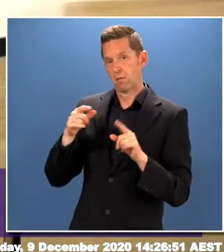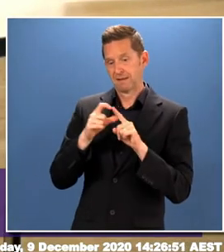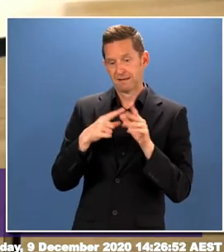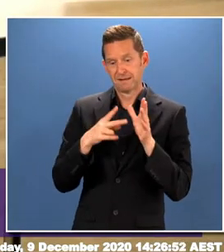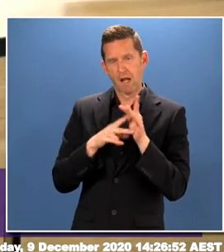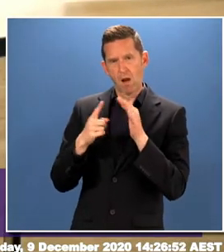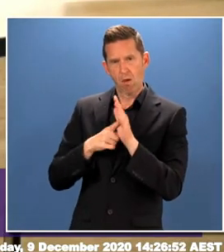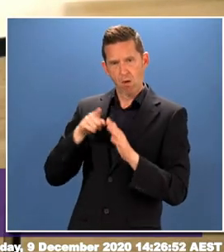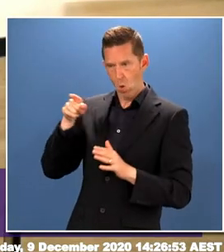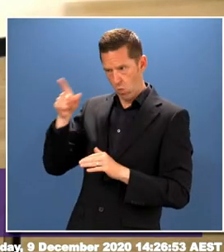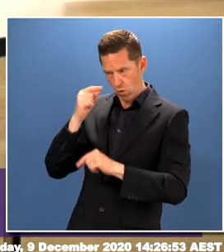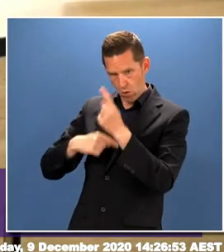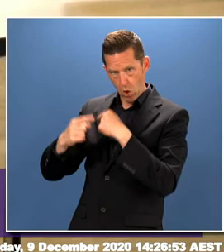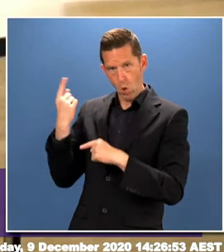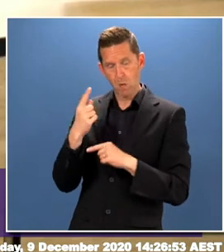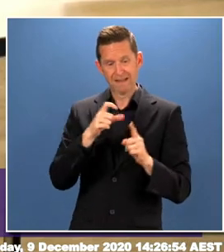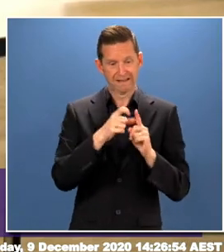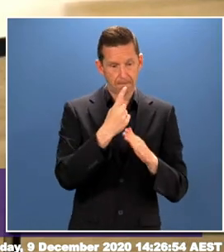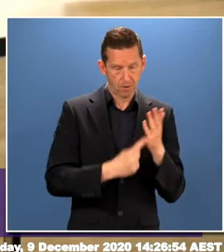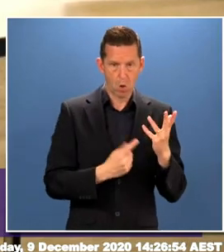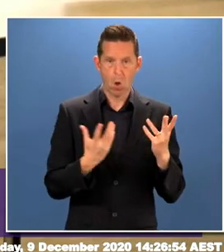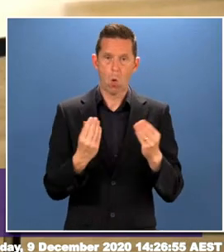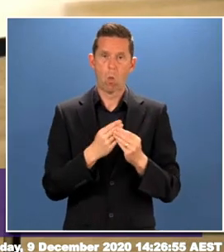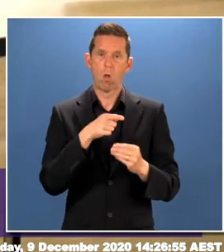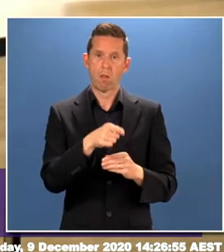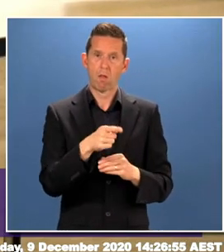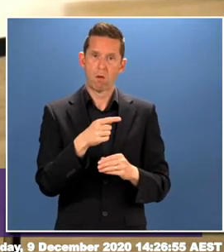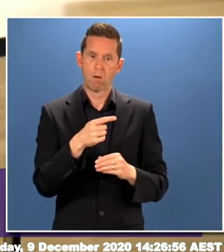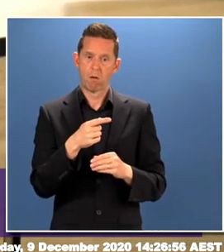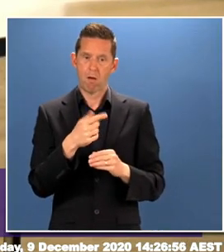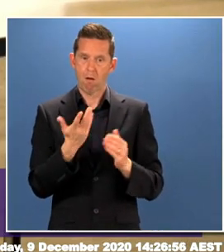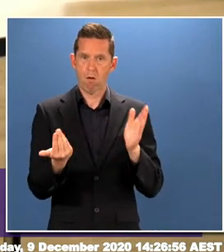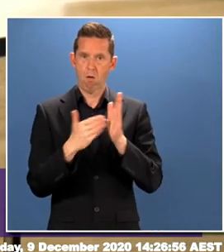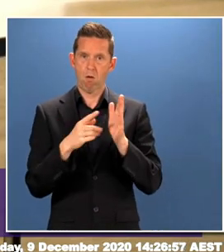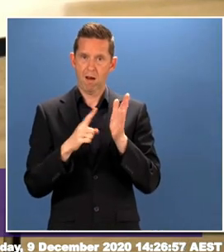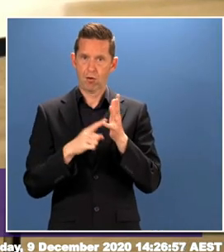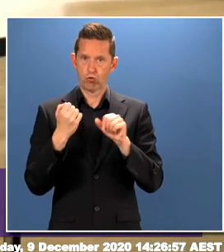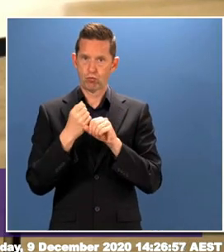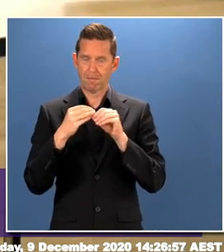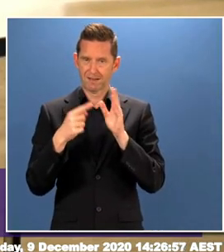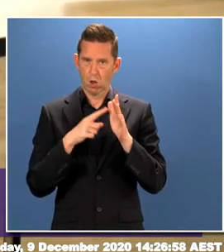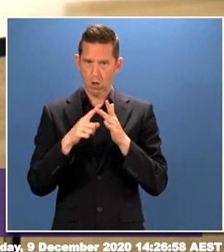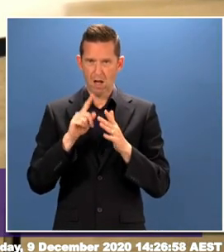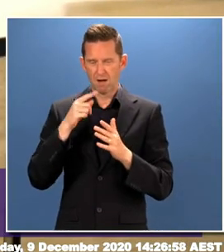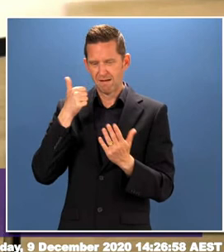of people suffering a disability who also identify as LGBTI community. And I understand there is limited data, but perhaps you can tell us